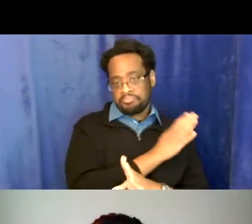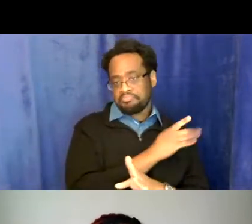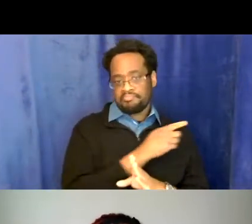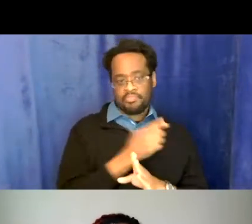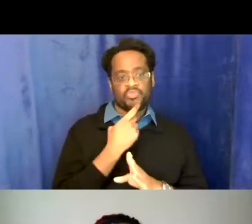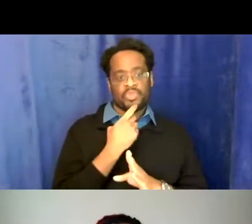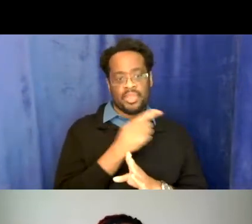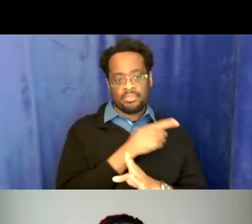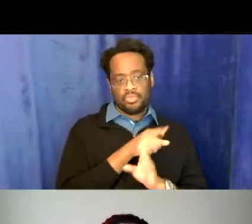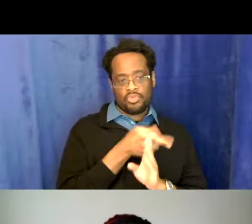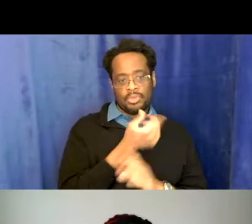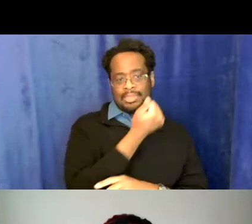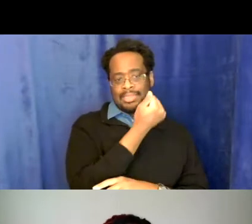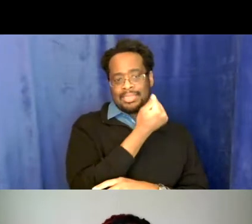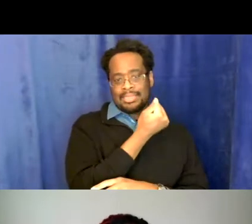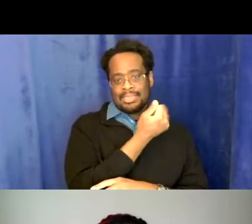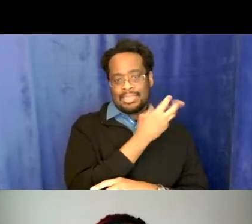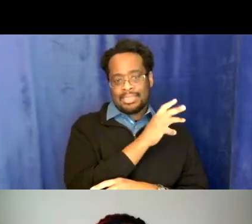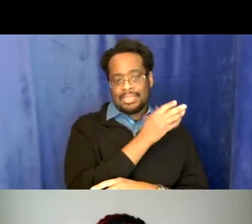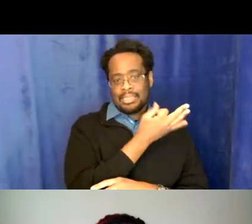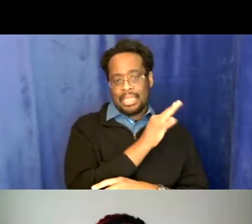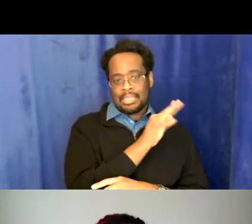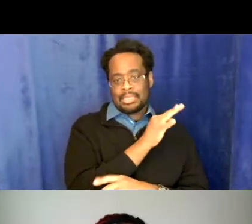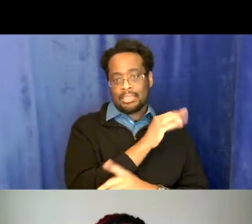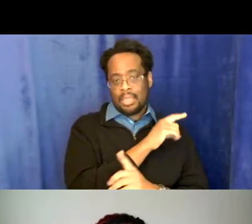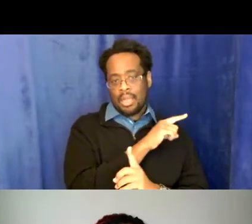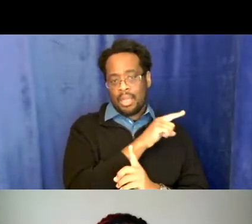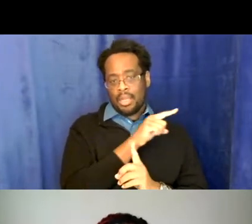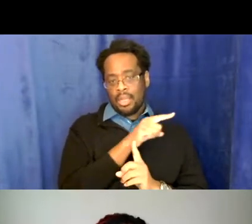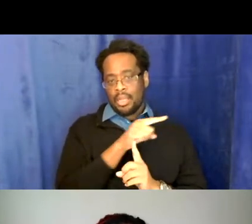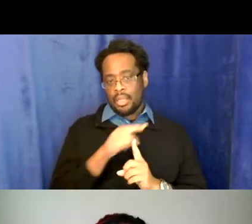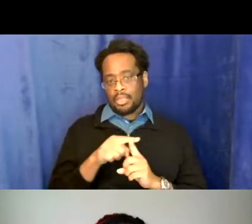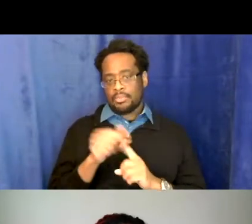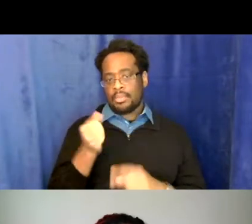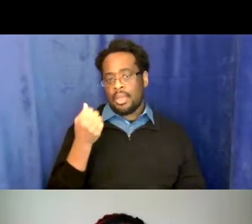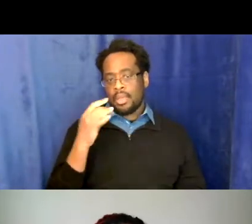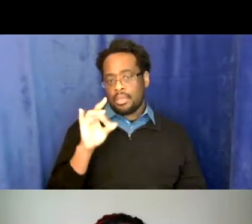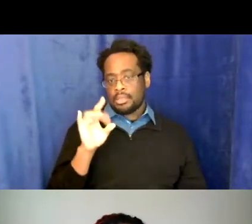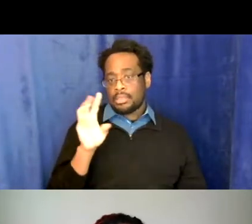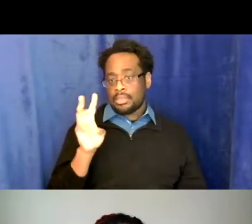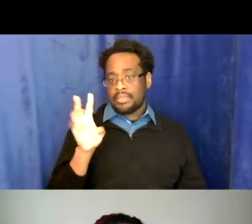um starting back into the American slavery years 1619 moving through